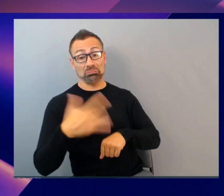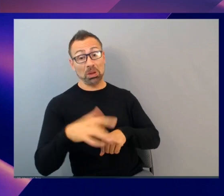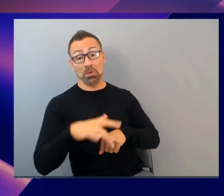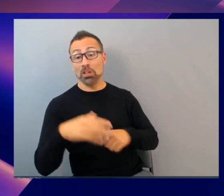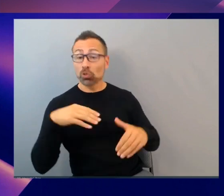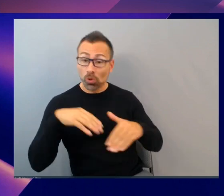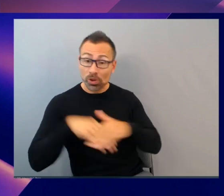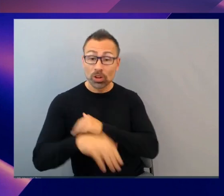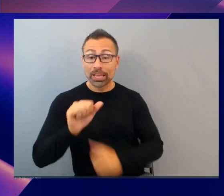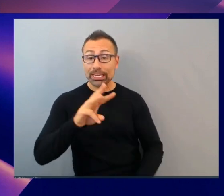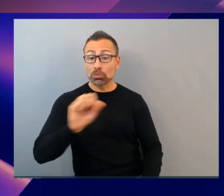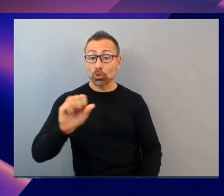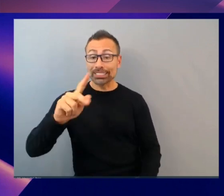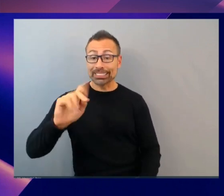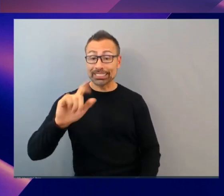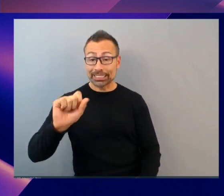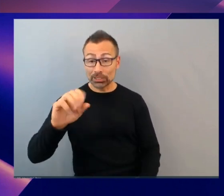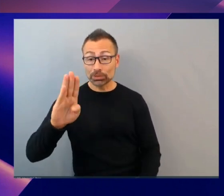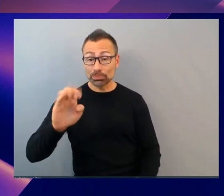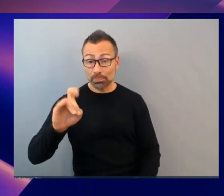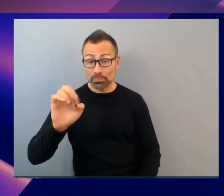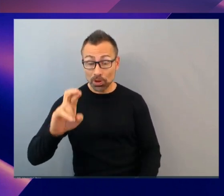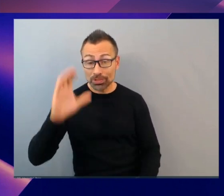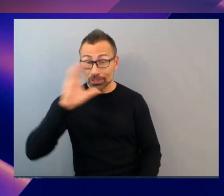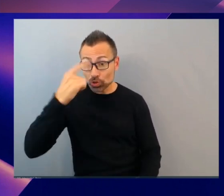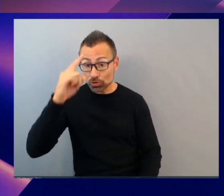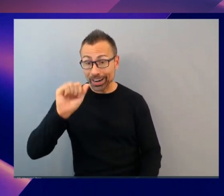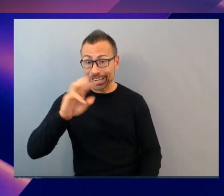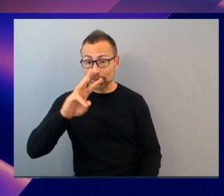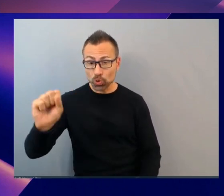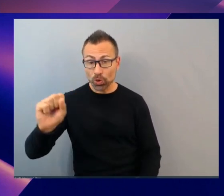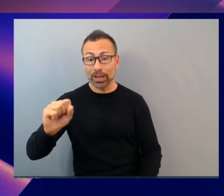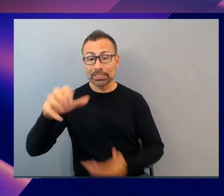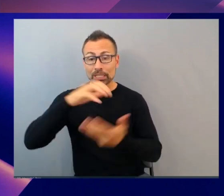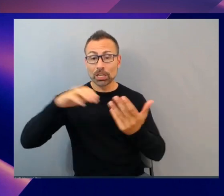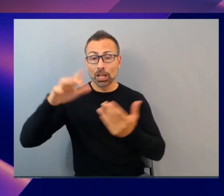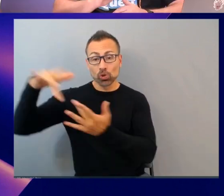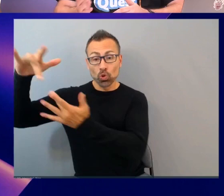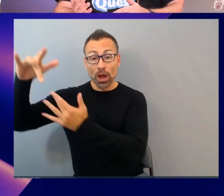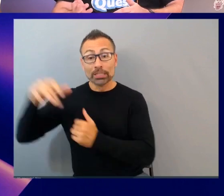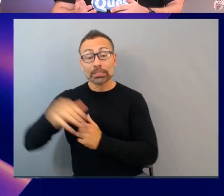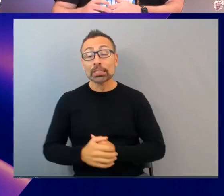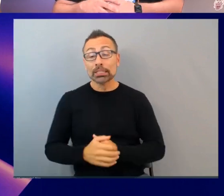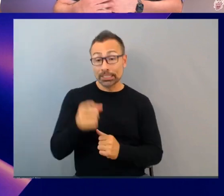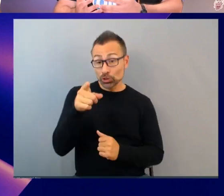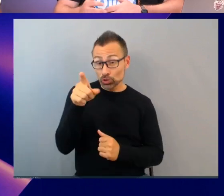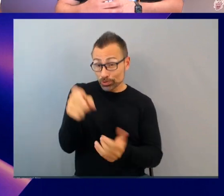search for "AWS Cloud Quest". You need an amazon.com account, which you can create. You do not need to input a credit card